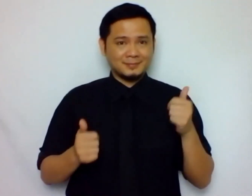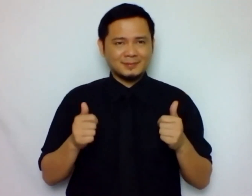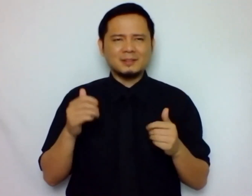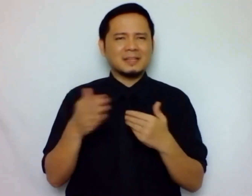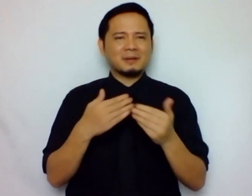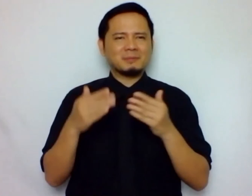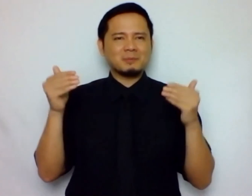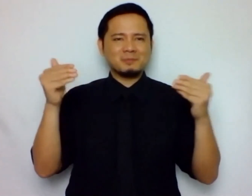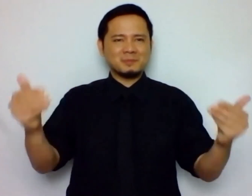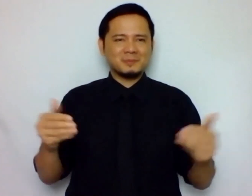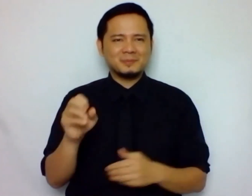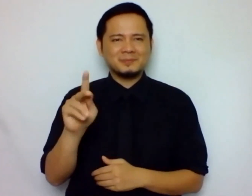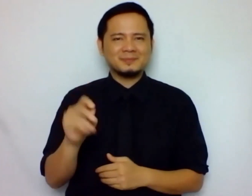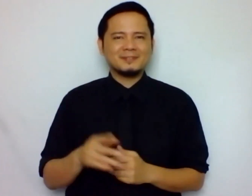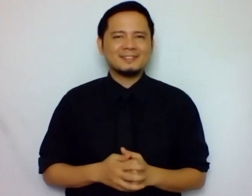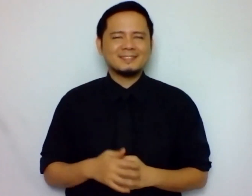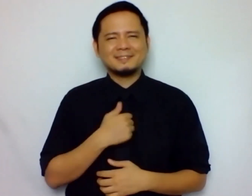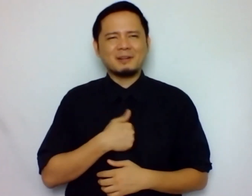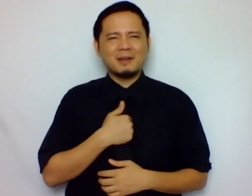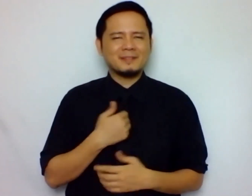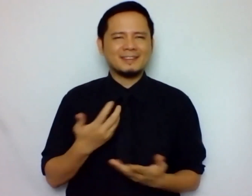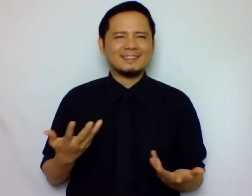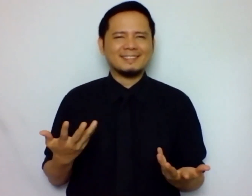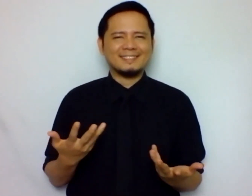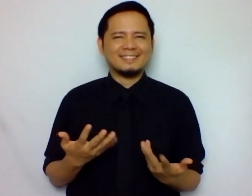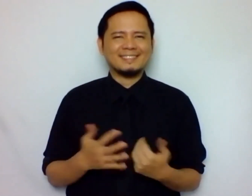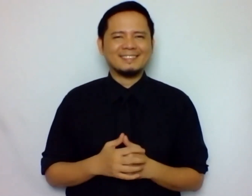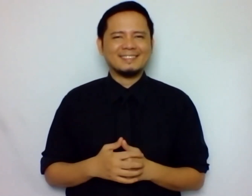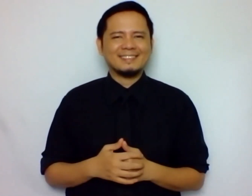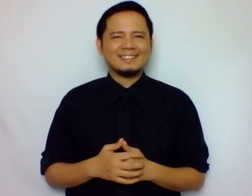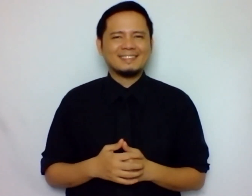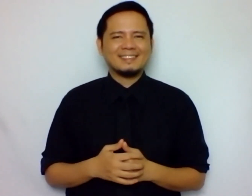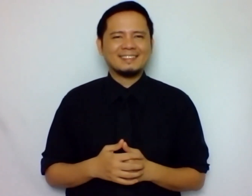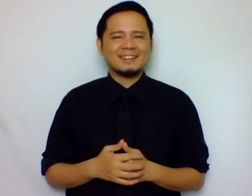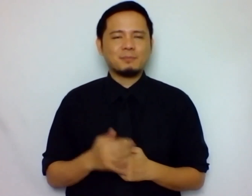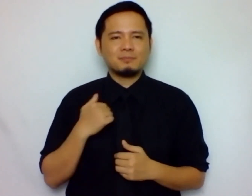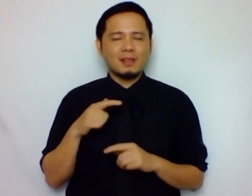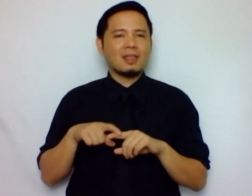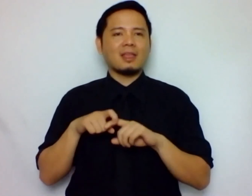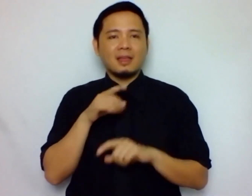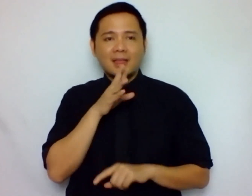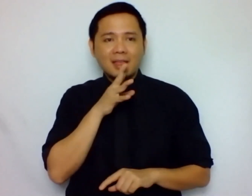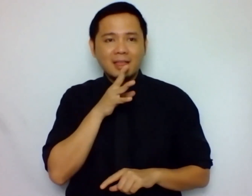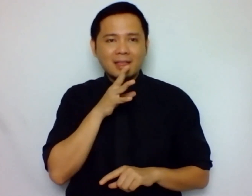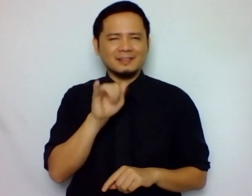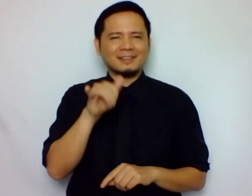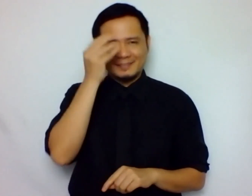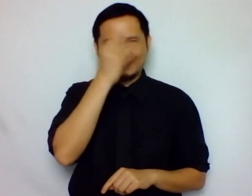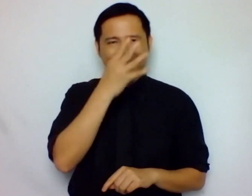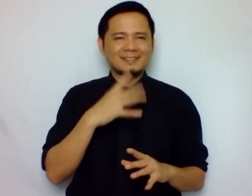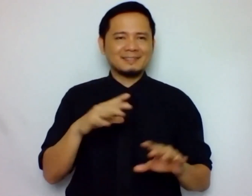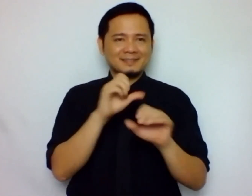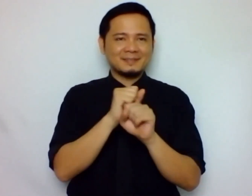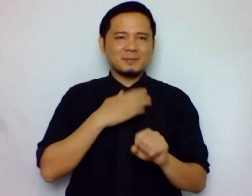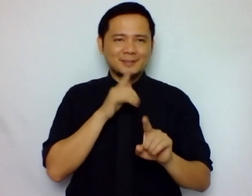Sorry ---